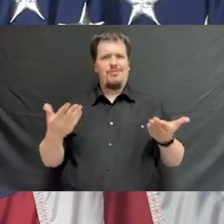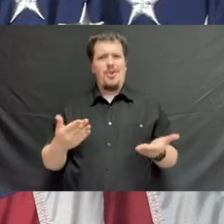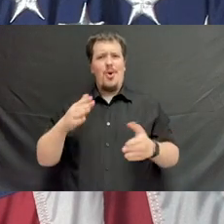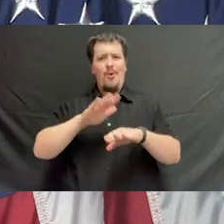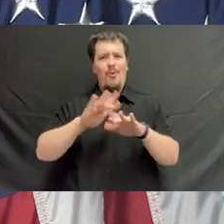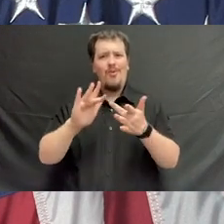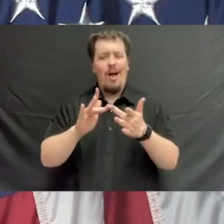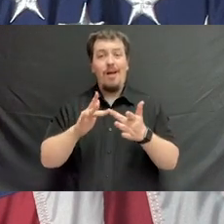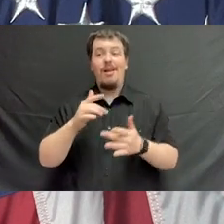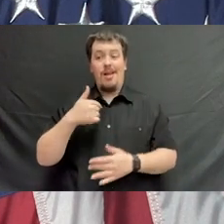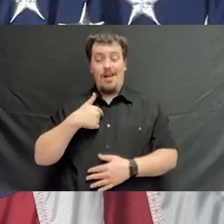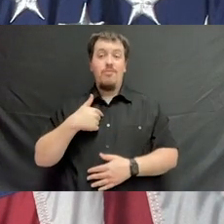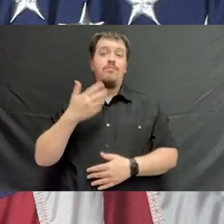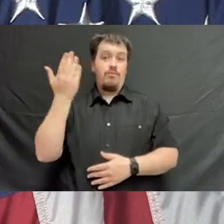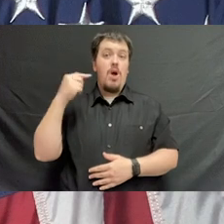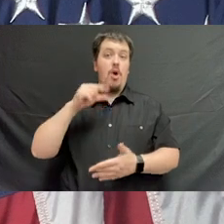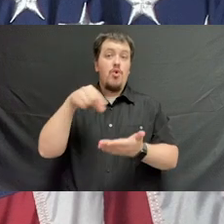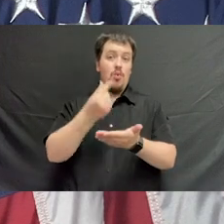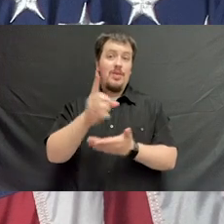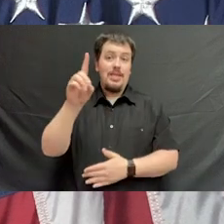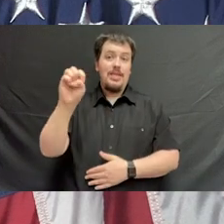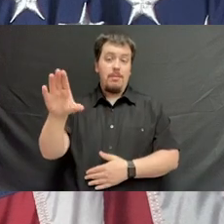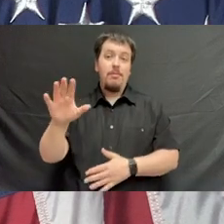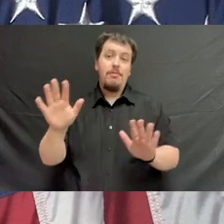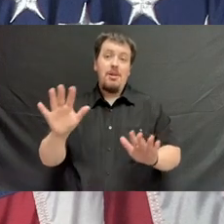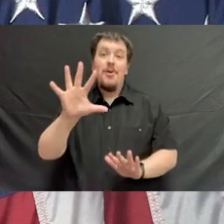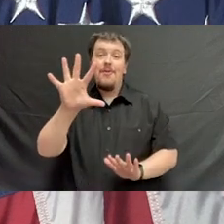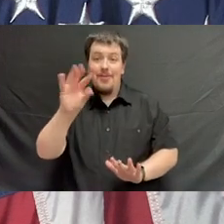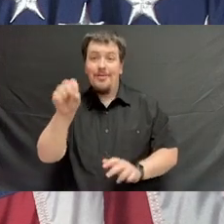And I too am a December graduate, albeit 50 years ago.